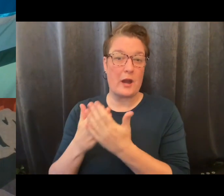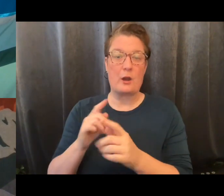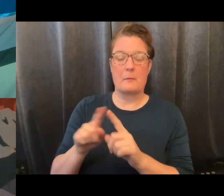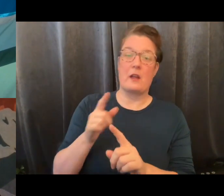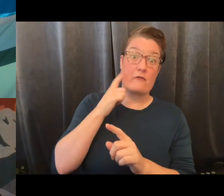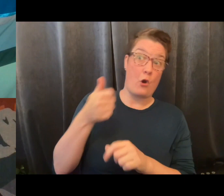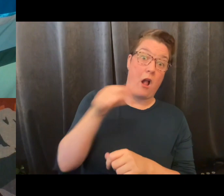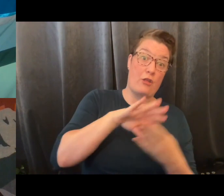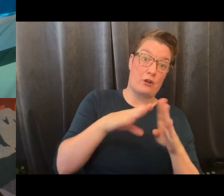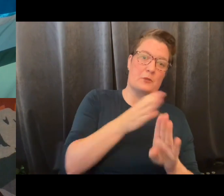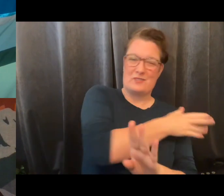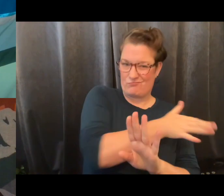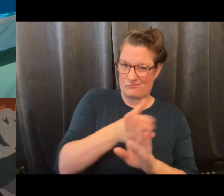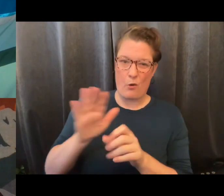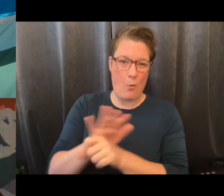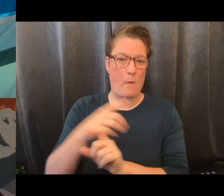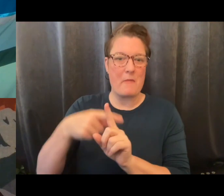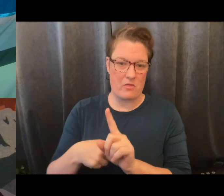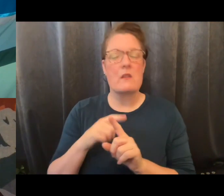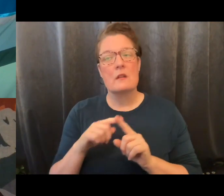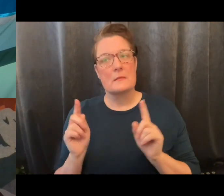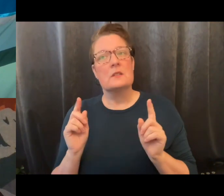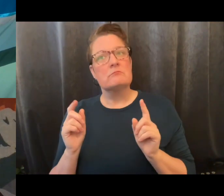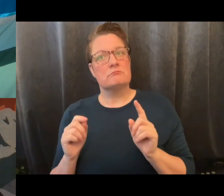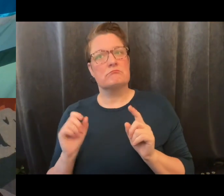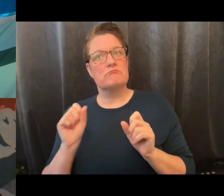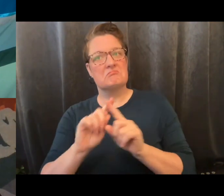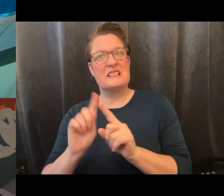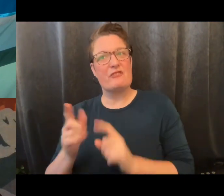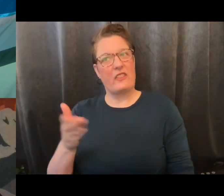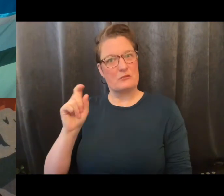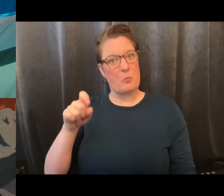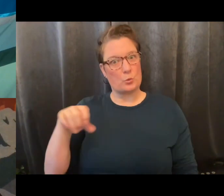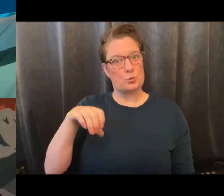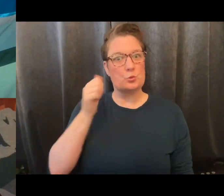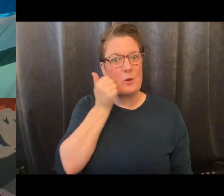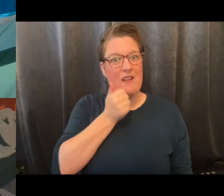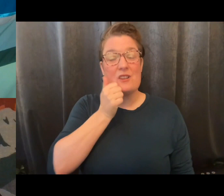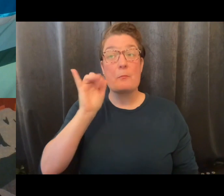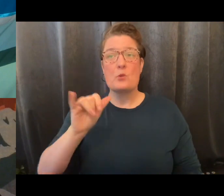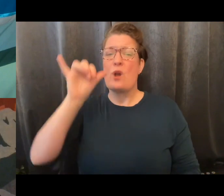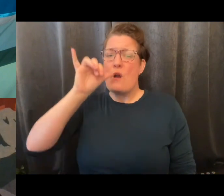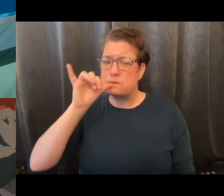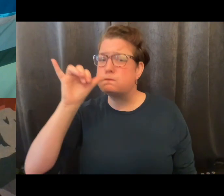And, yeah, there's like certain things that you kind of are supposed to do every day. Like you're supposed to blow the shofar every day.